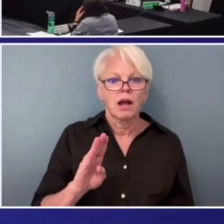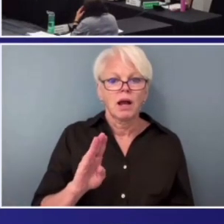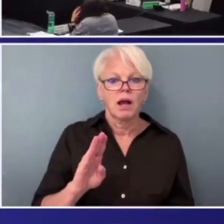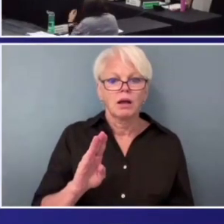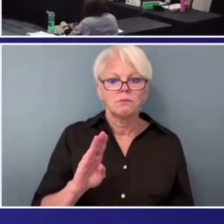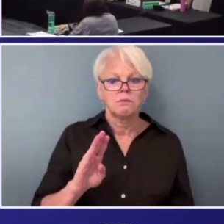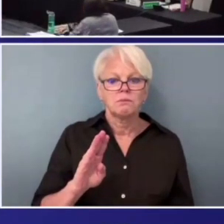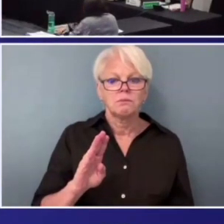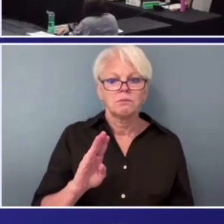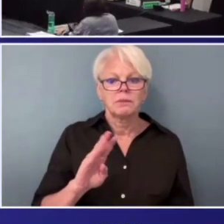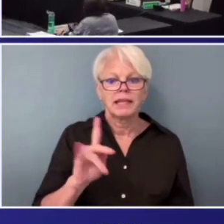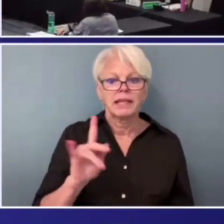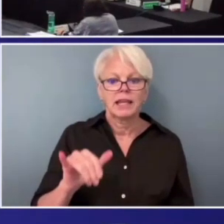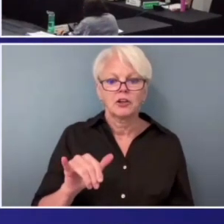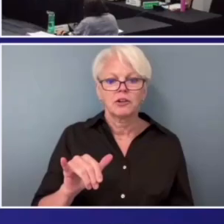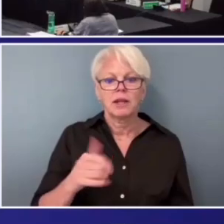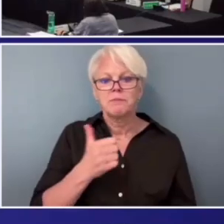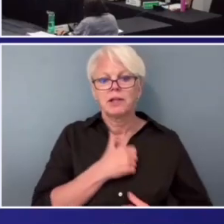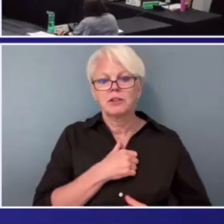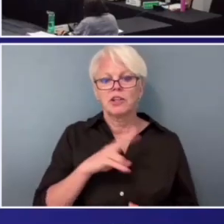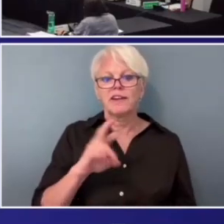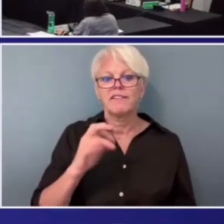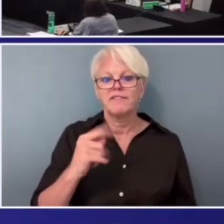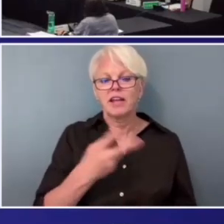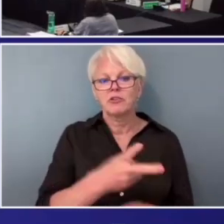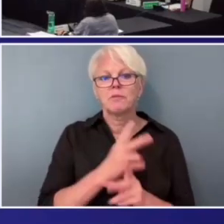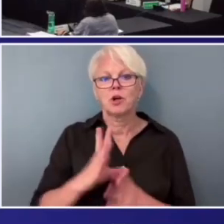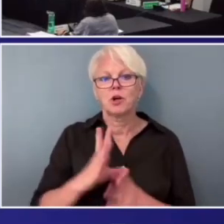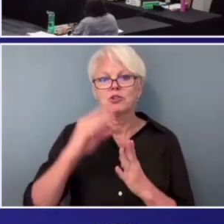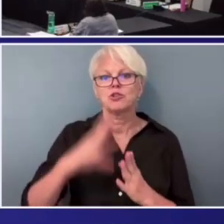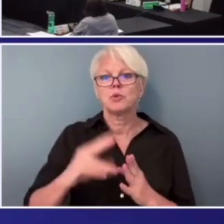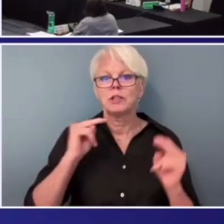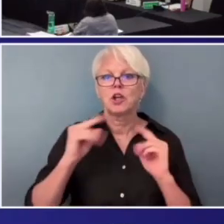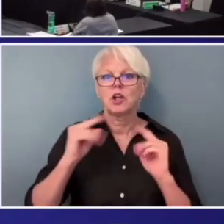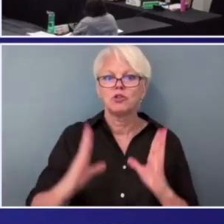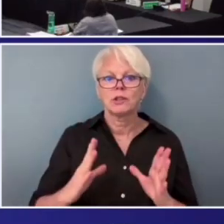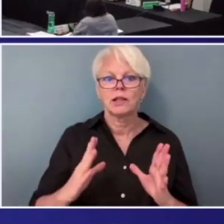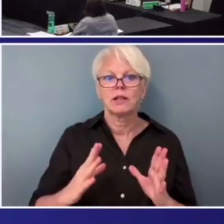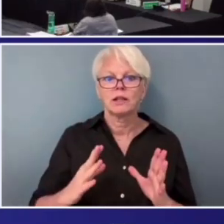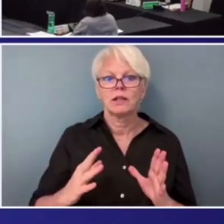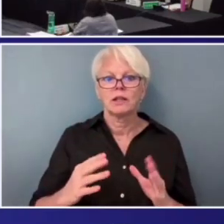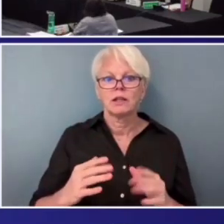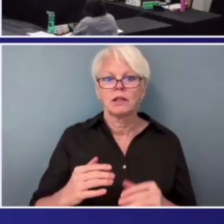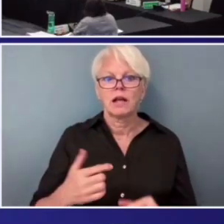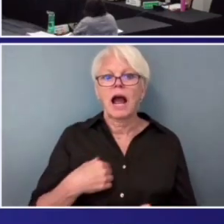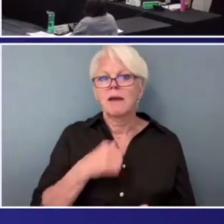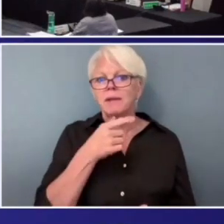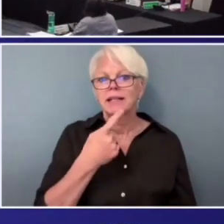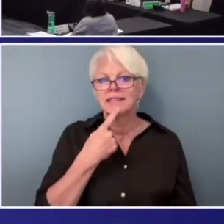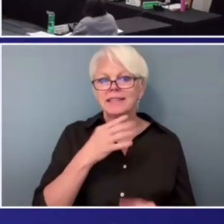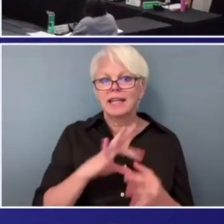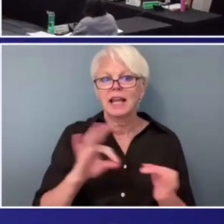borrower, student negotiator. I'm not going to say comments about this in particular at this time, because we want to